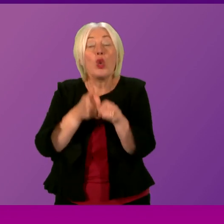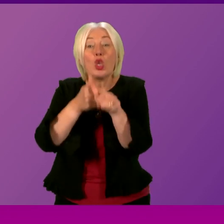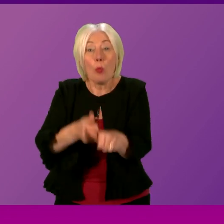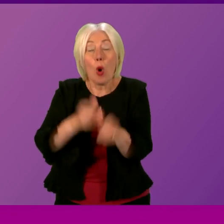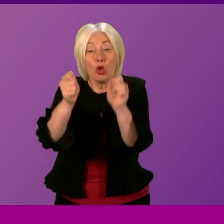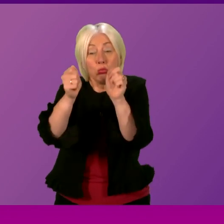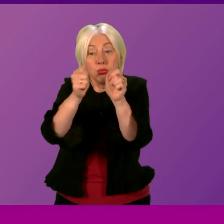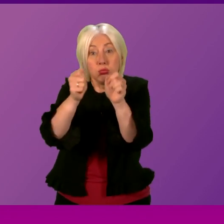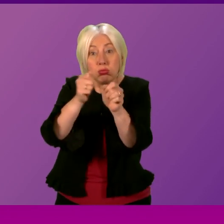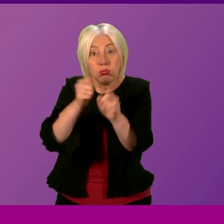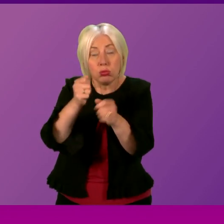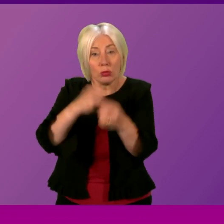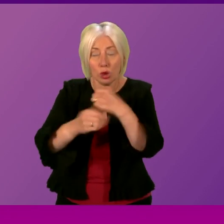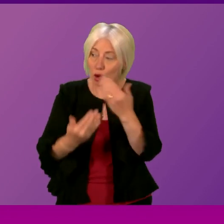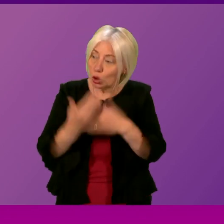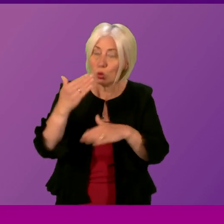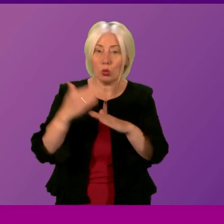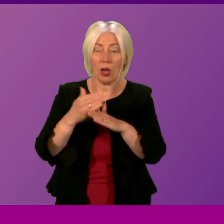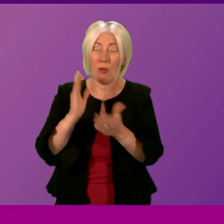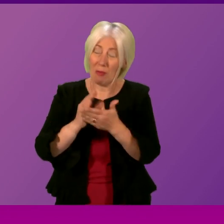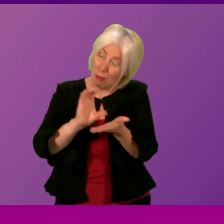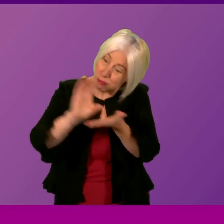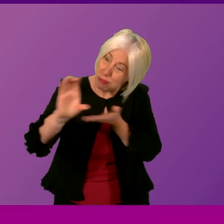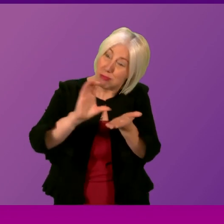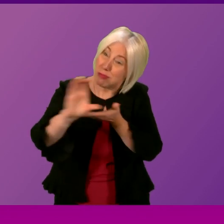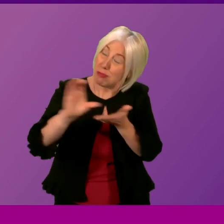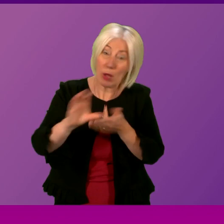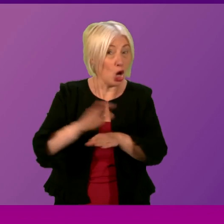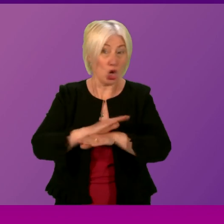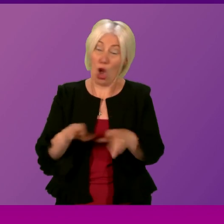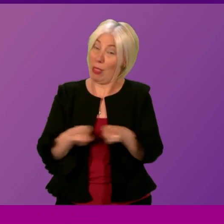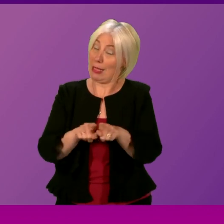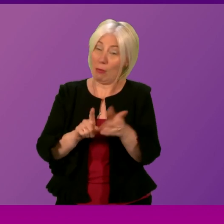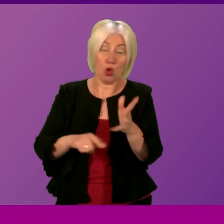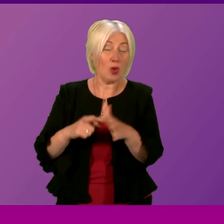have put serious money into making that happen, unlike the UK Tory Government.